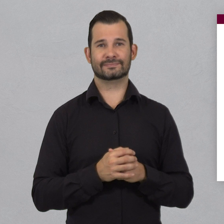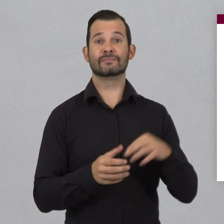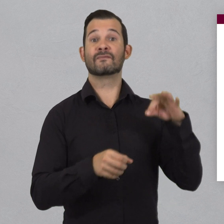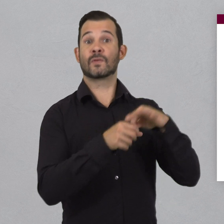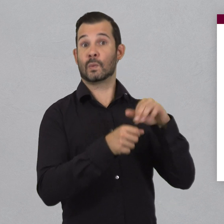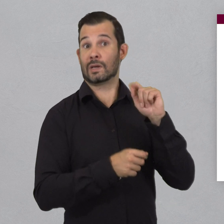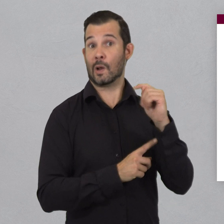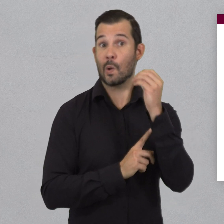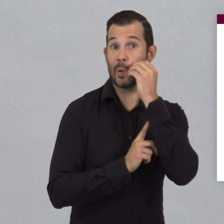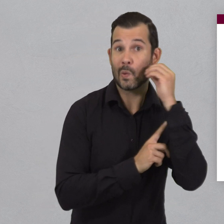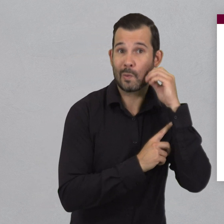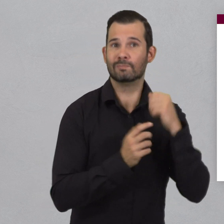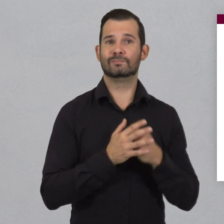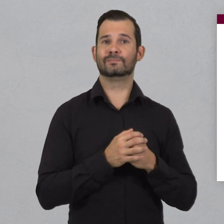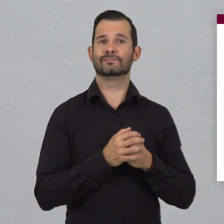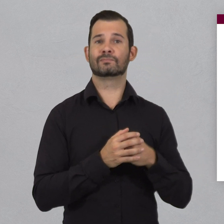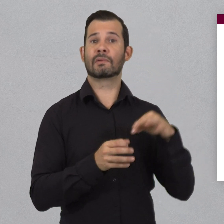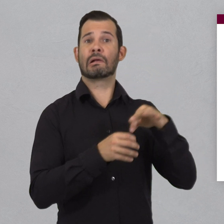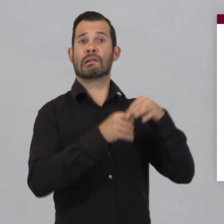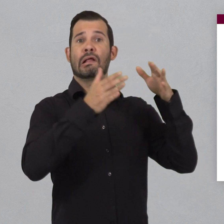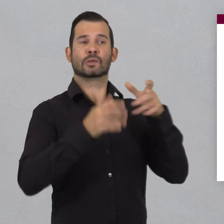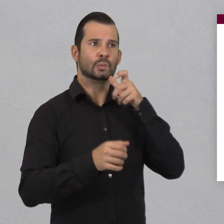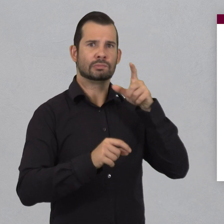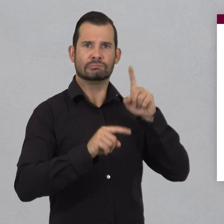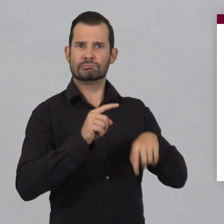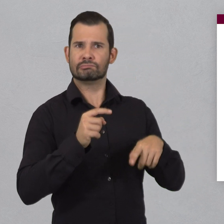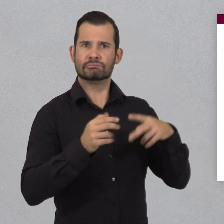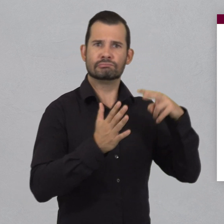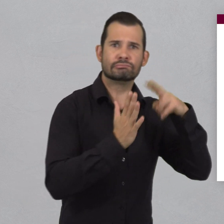Voting at home Electors who are unable to read,